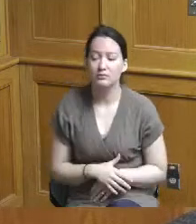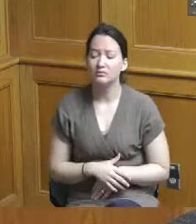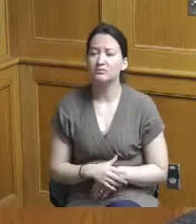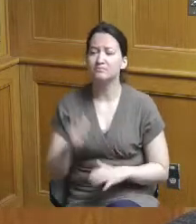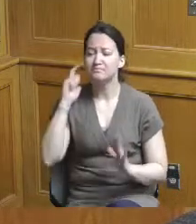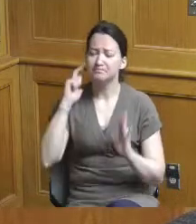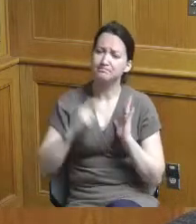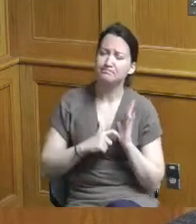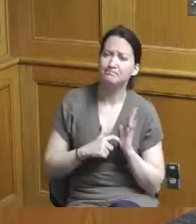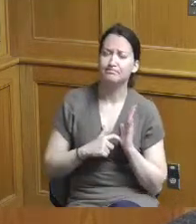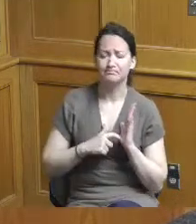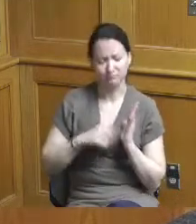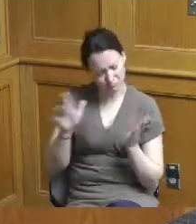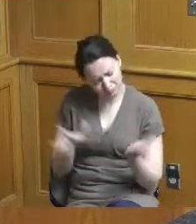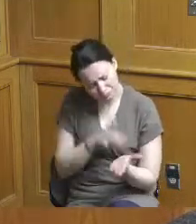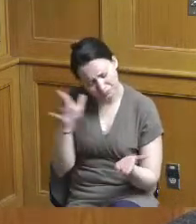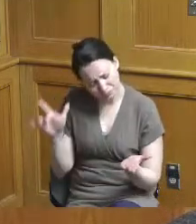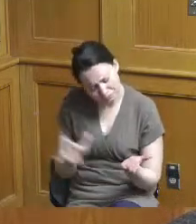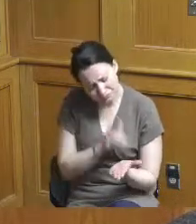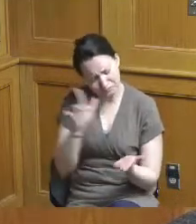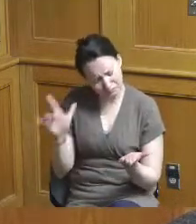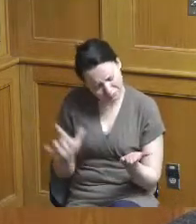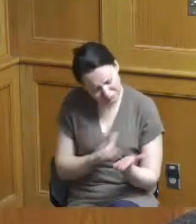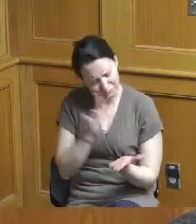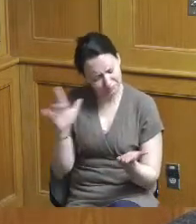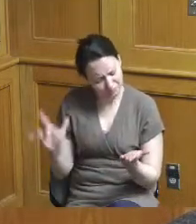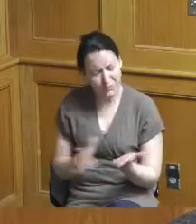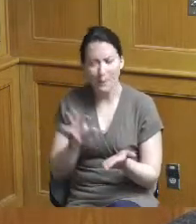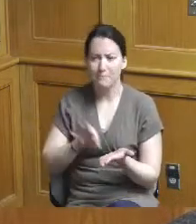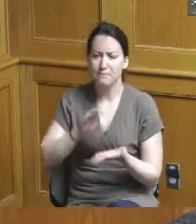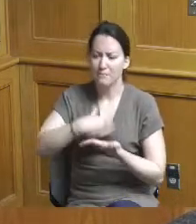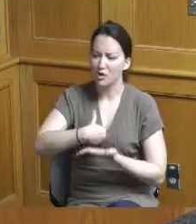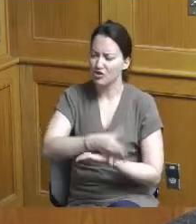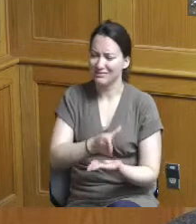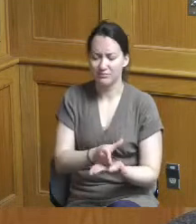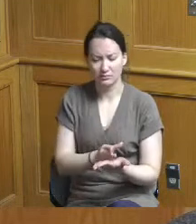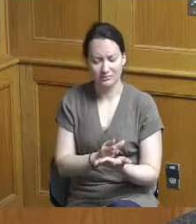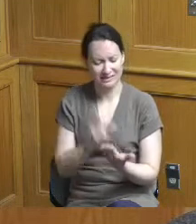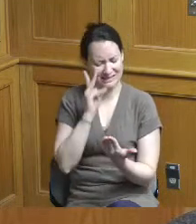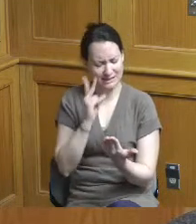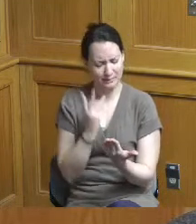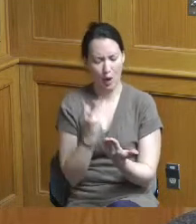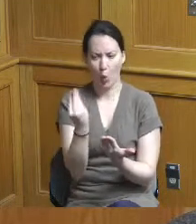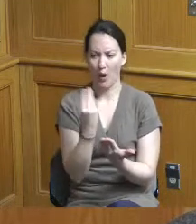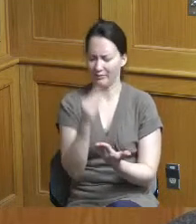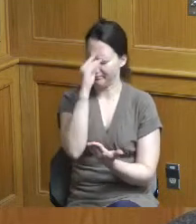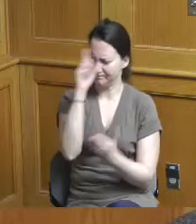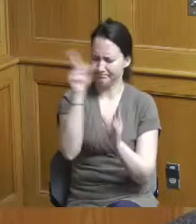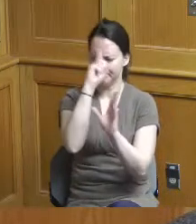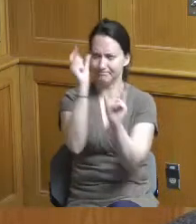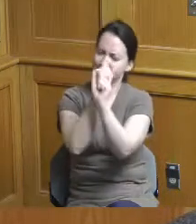myself as we look at the the budget this time just really looking outside thinking outside the box of